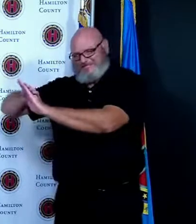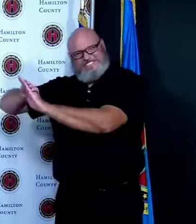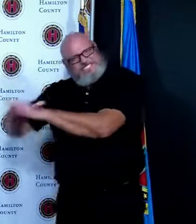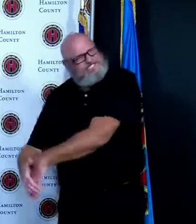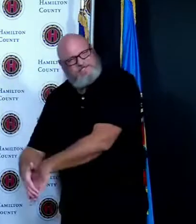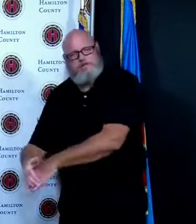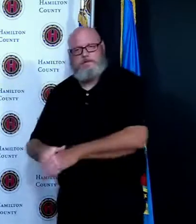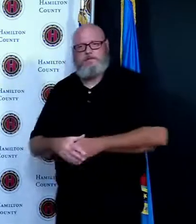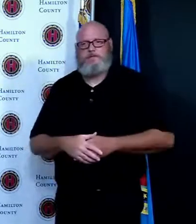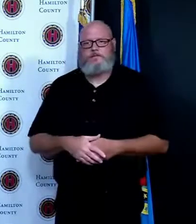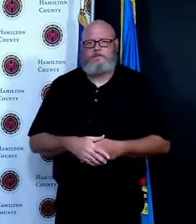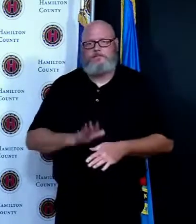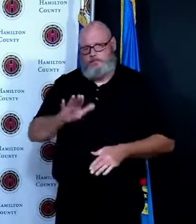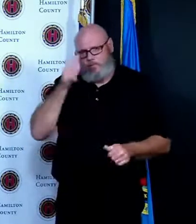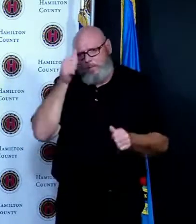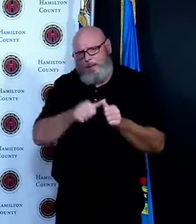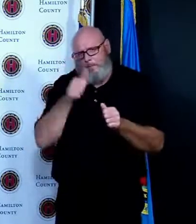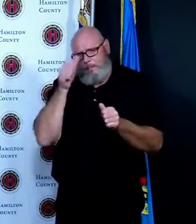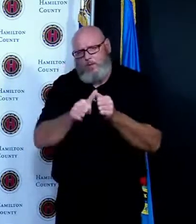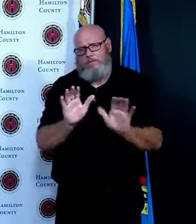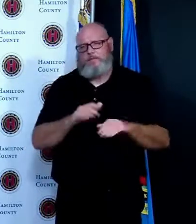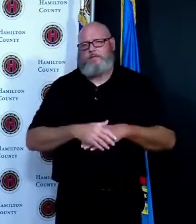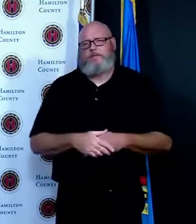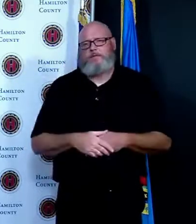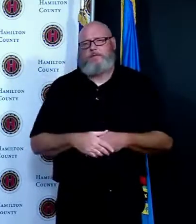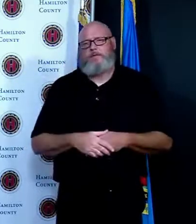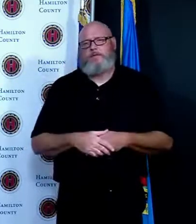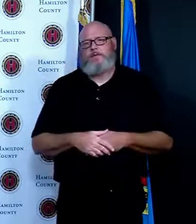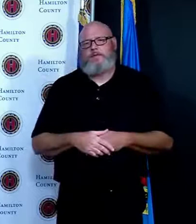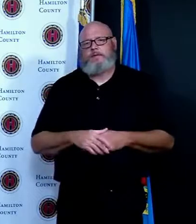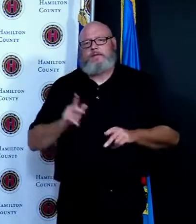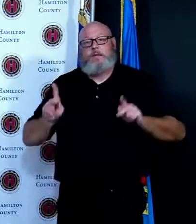in this county that are not wearing masks and they don't want to wear a mask they've chosen